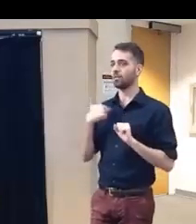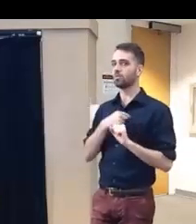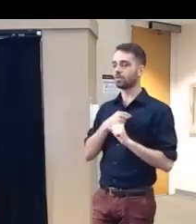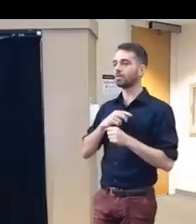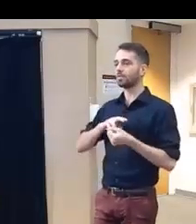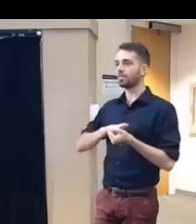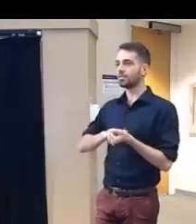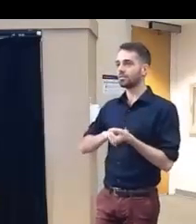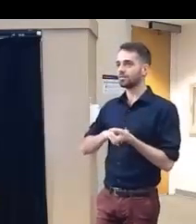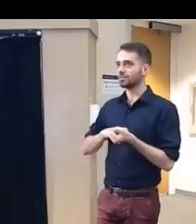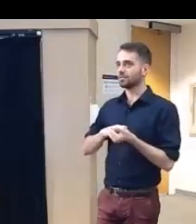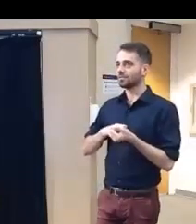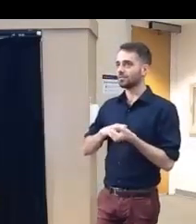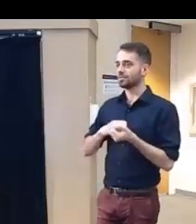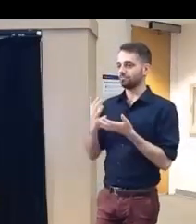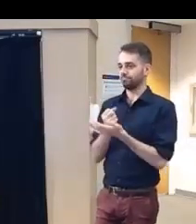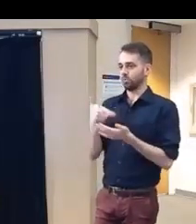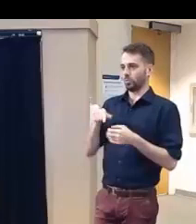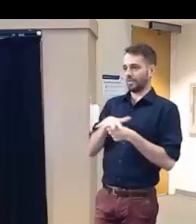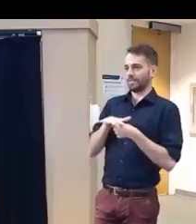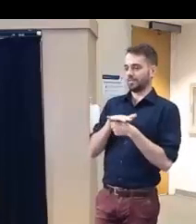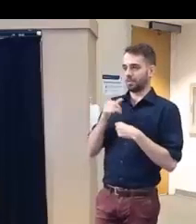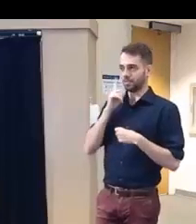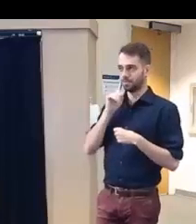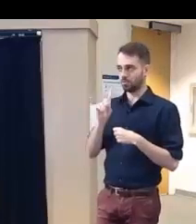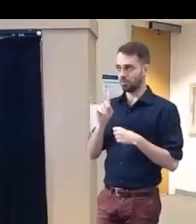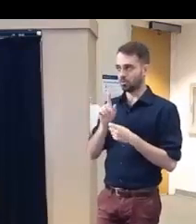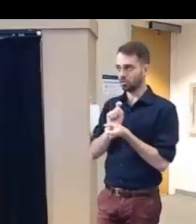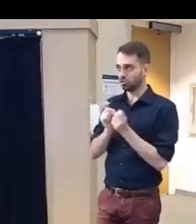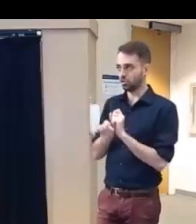of use that energy to innovate or be creative in different ways than you had previously considered